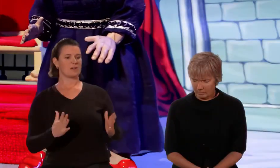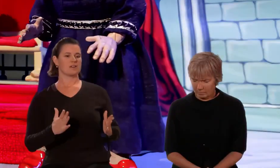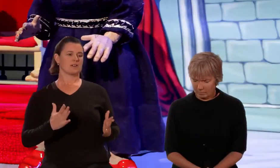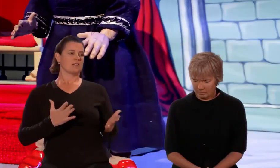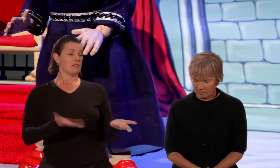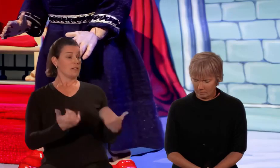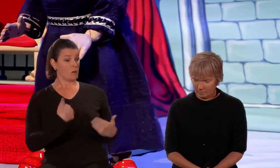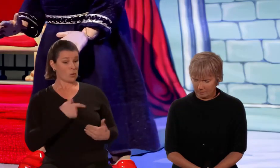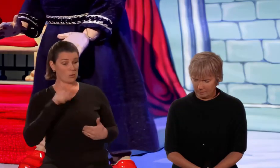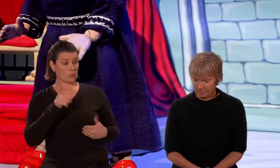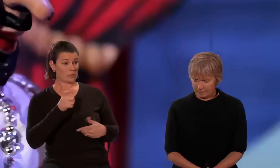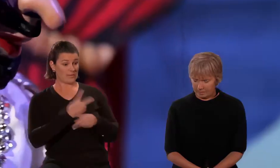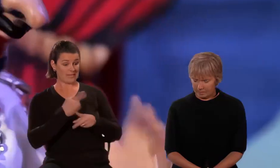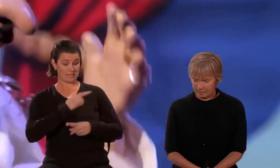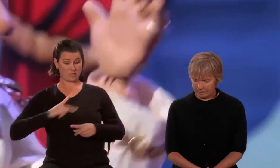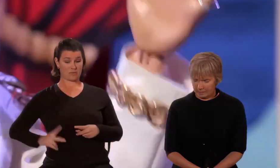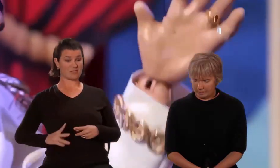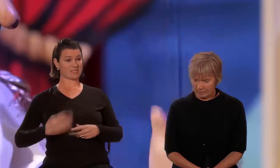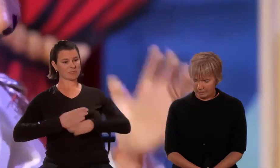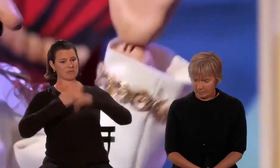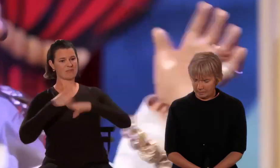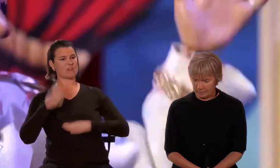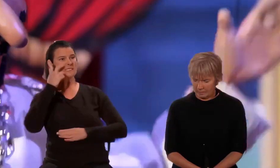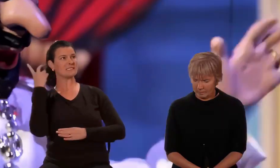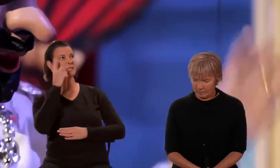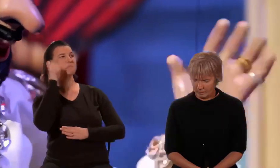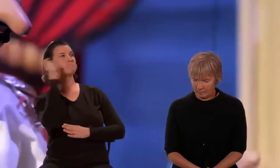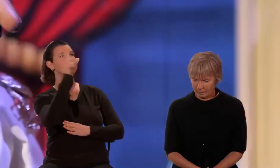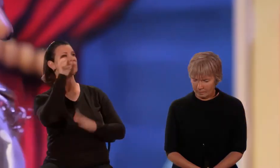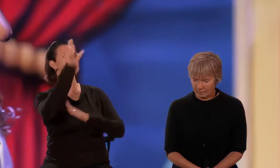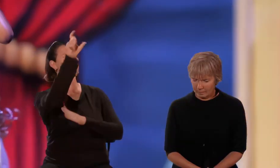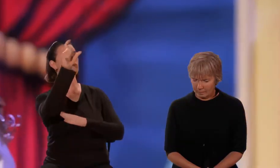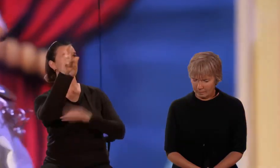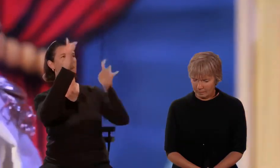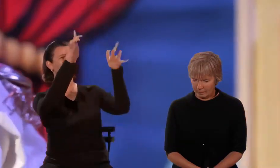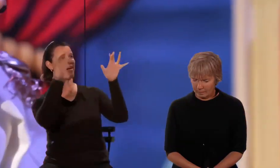We must keep the Princess Lenore from seeing the moon when it shines in the sky tonight. Think of something.